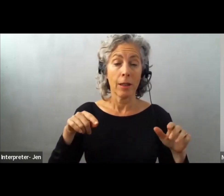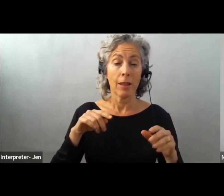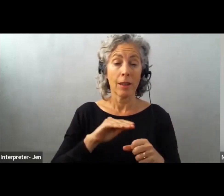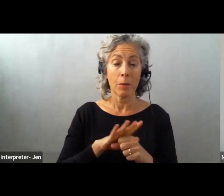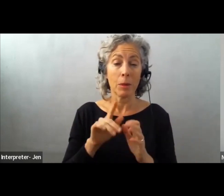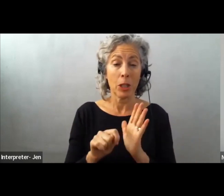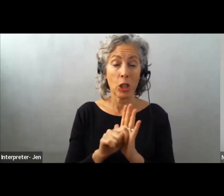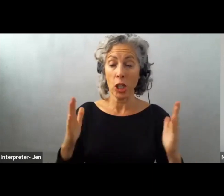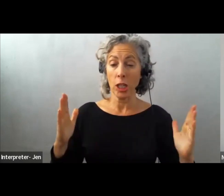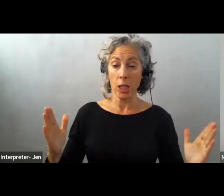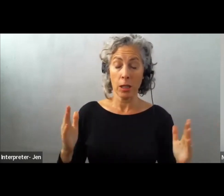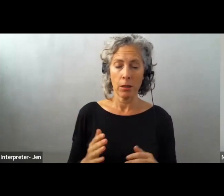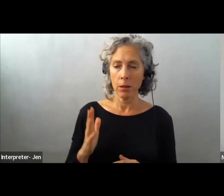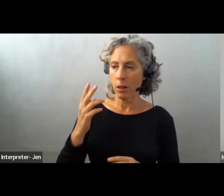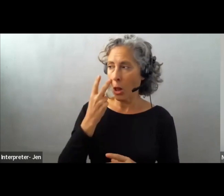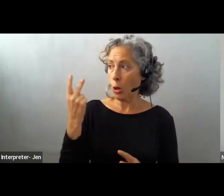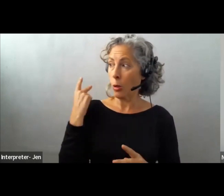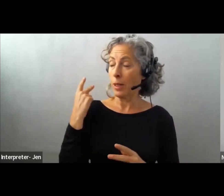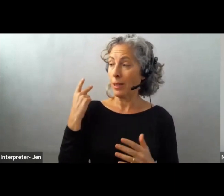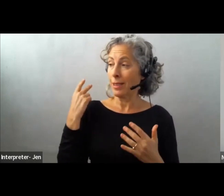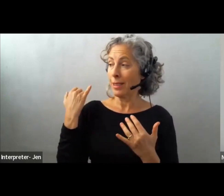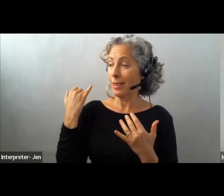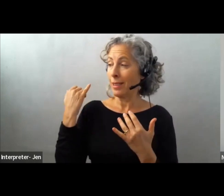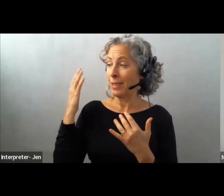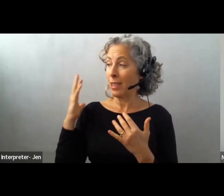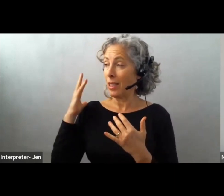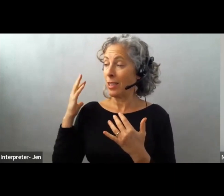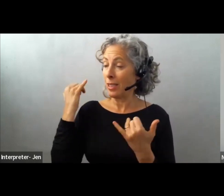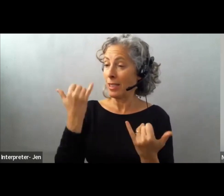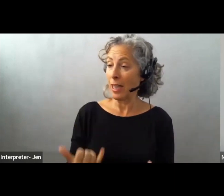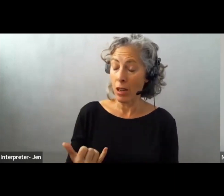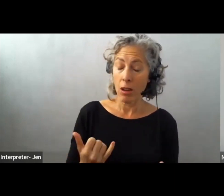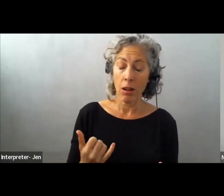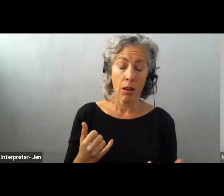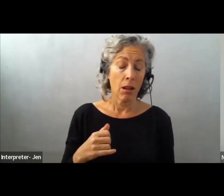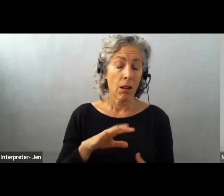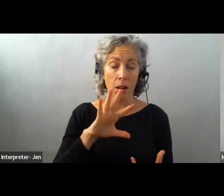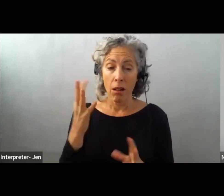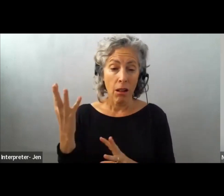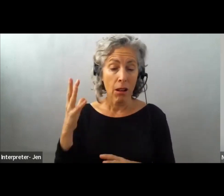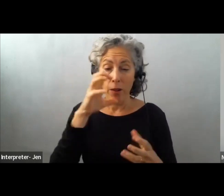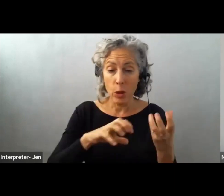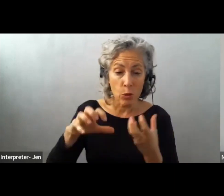back from day one to the present, I would say all the virus confusion questionable decisions by the CDC, and those